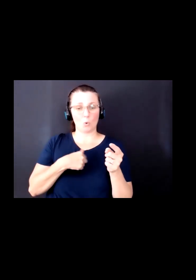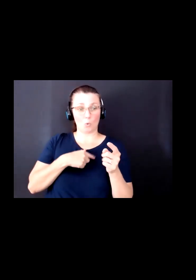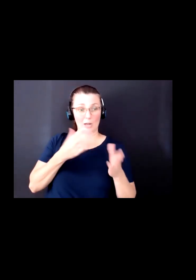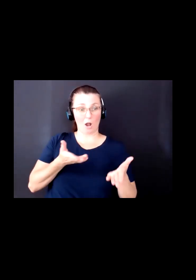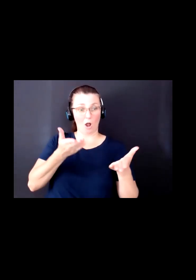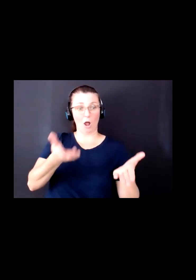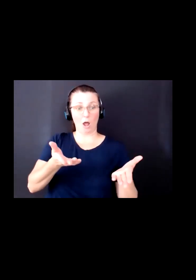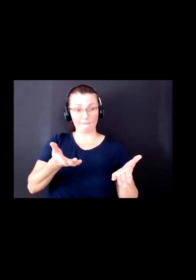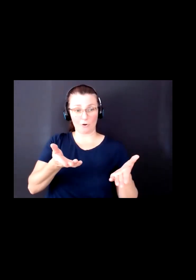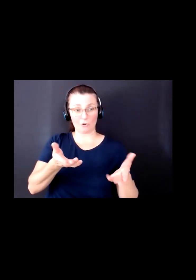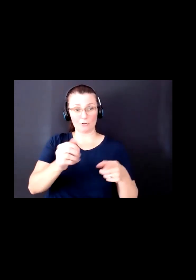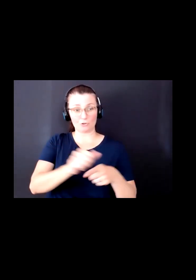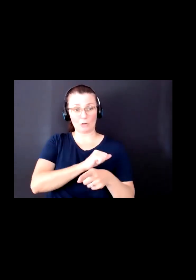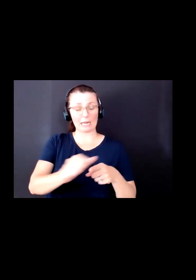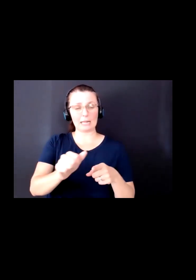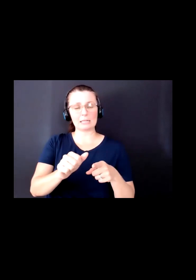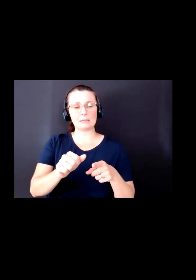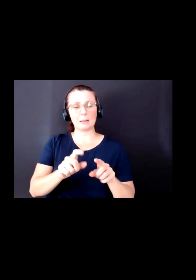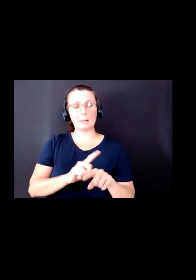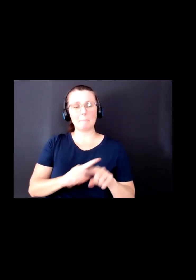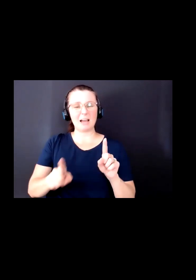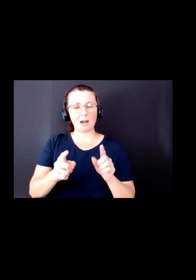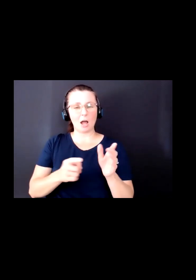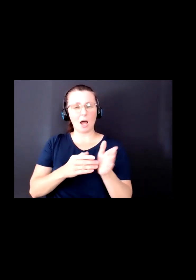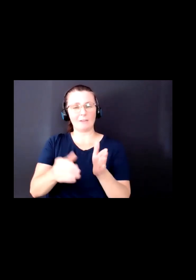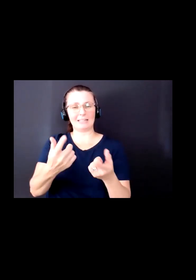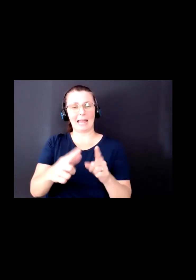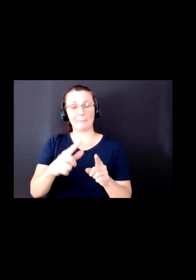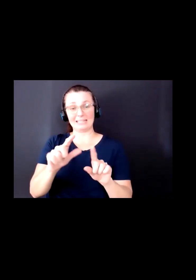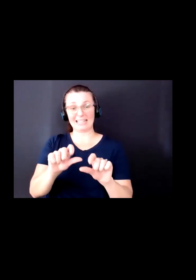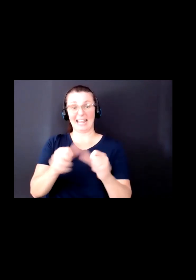come to us to get assistance in trying to resolve disability-related